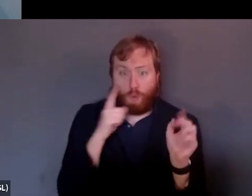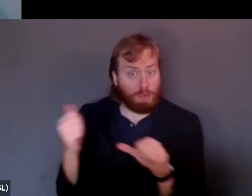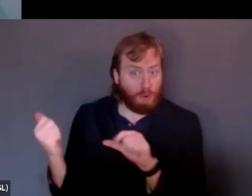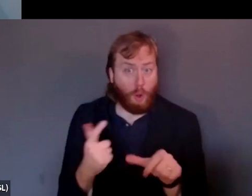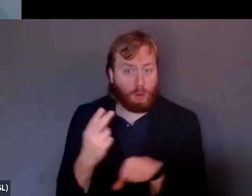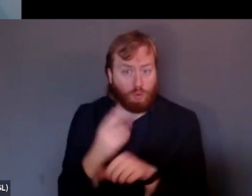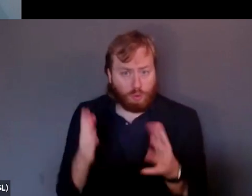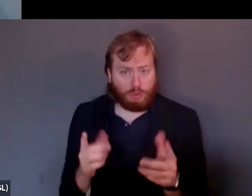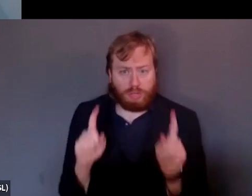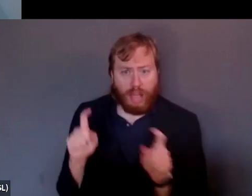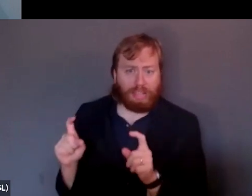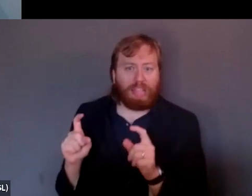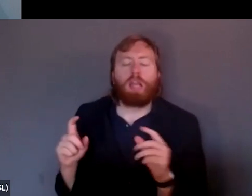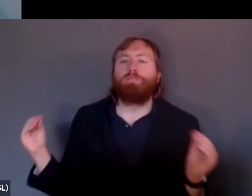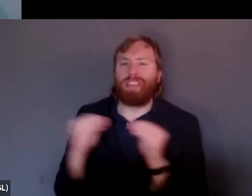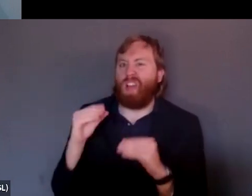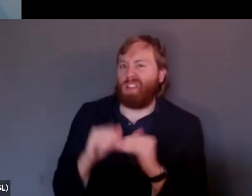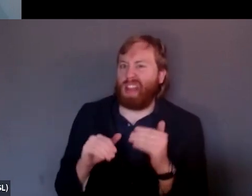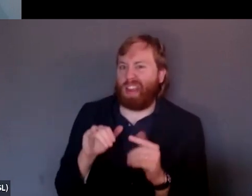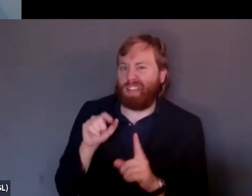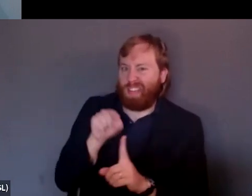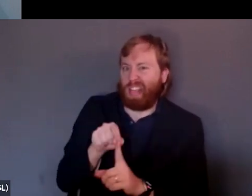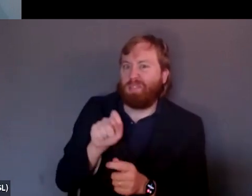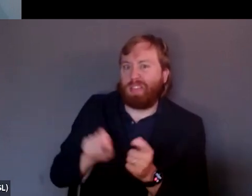and even beyond with this particular website,